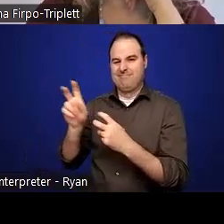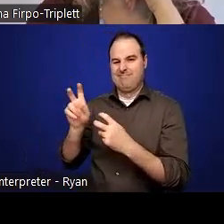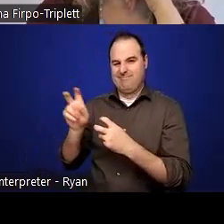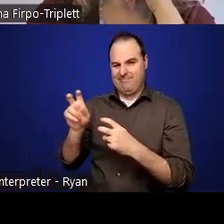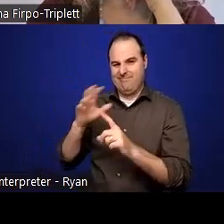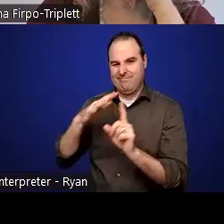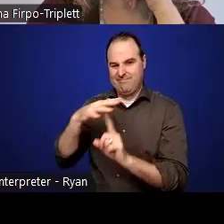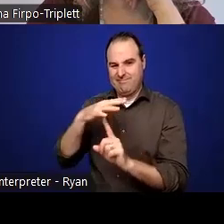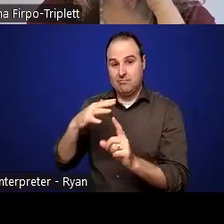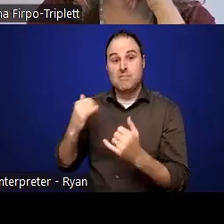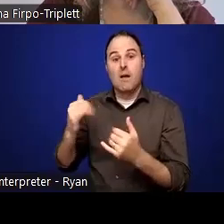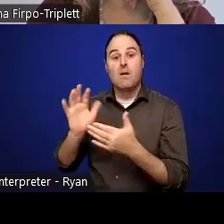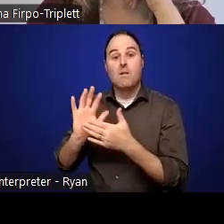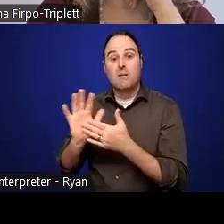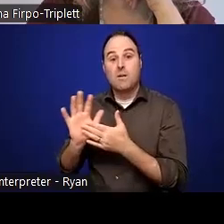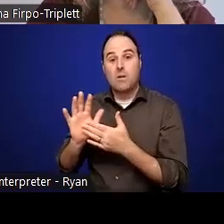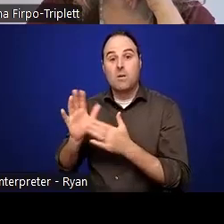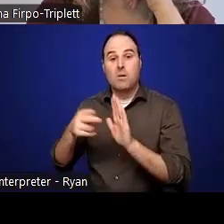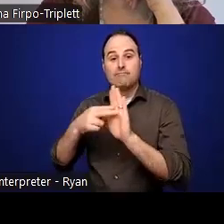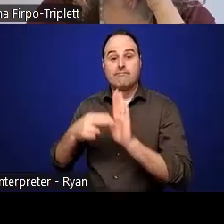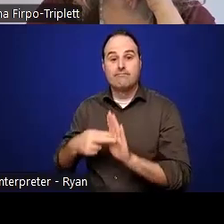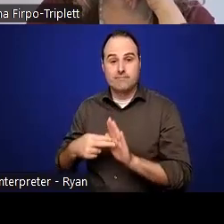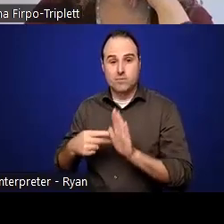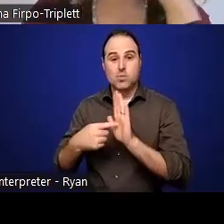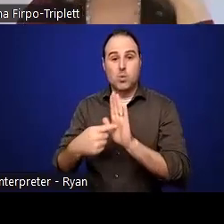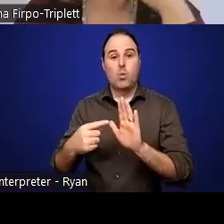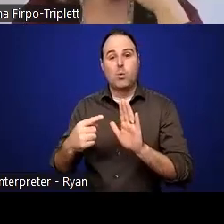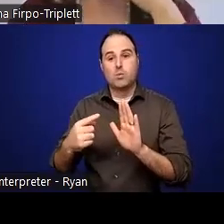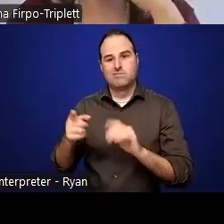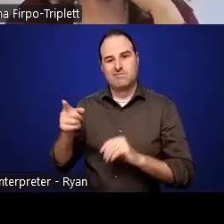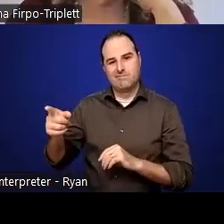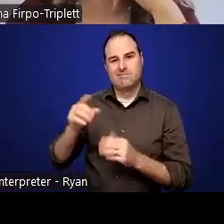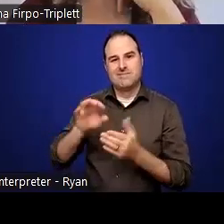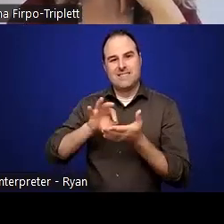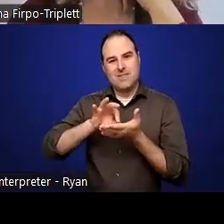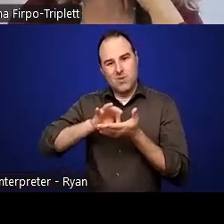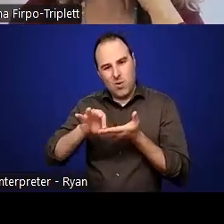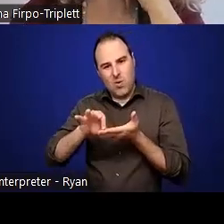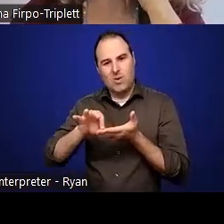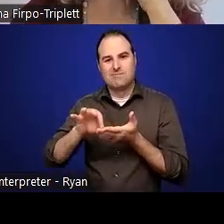a demonstrated skill score using qualitative coding of the skills demonstrated on a scale of